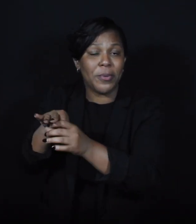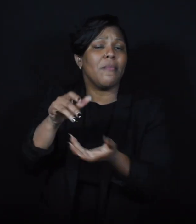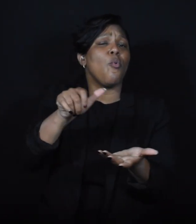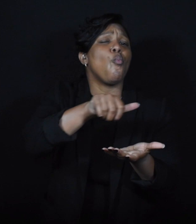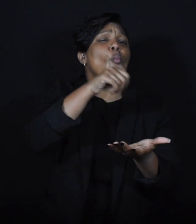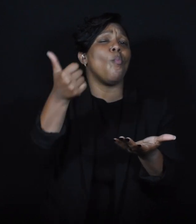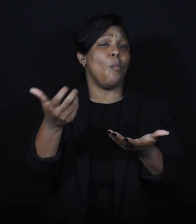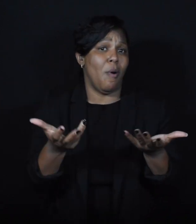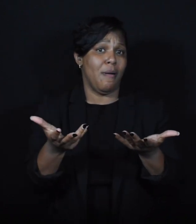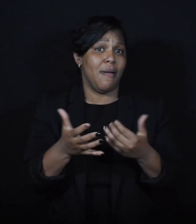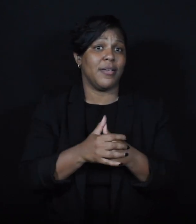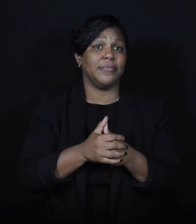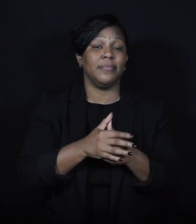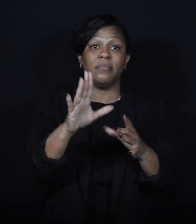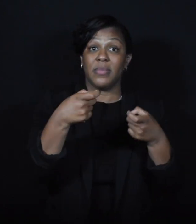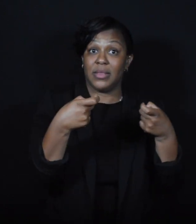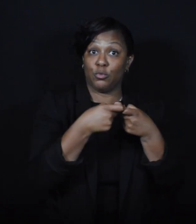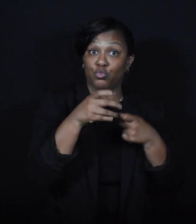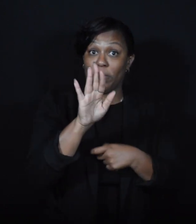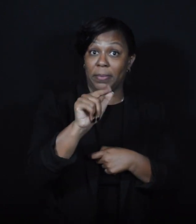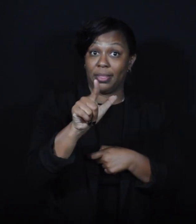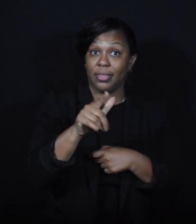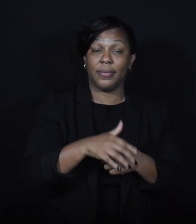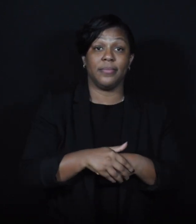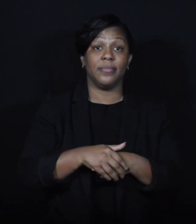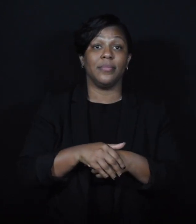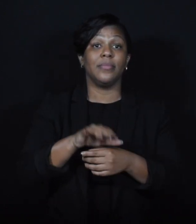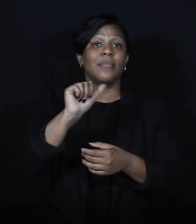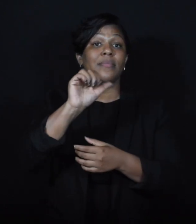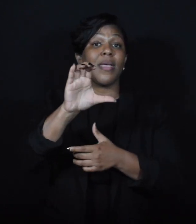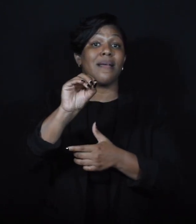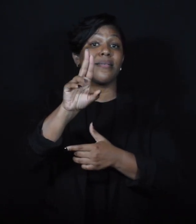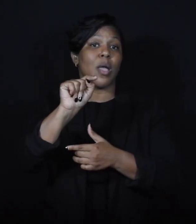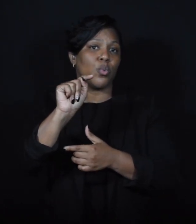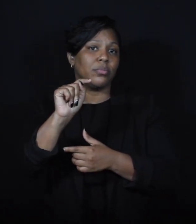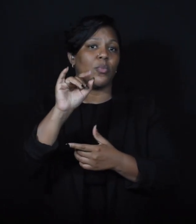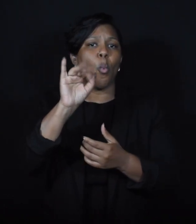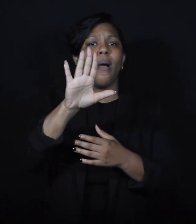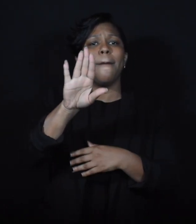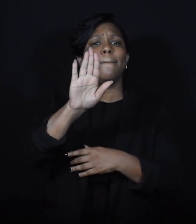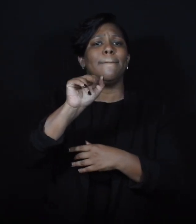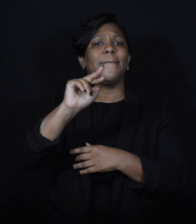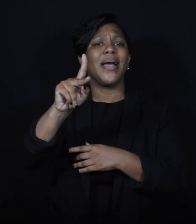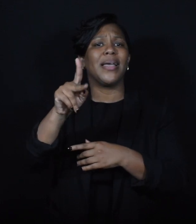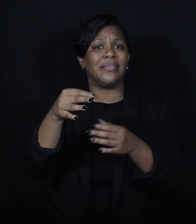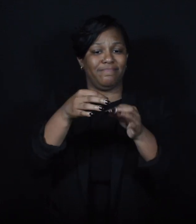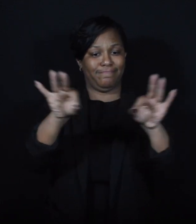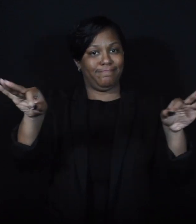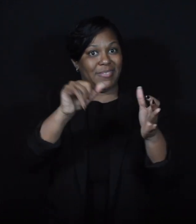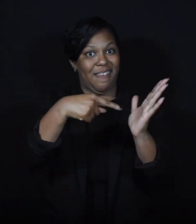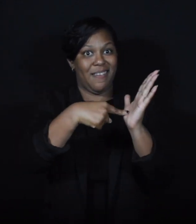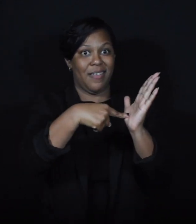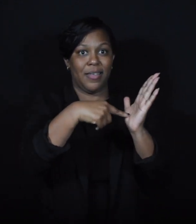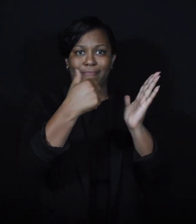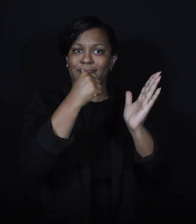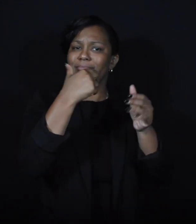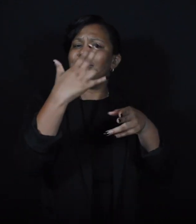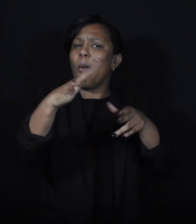An utility bill, account, or statement showing start of service